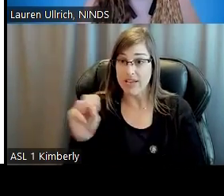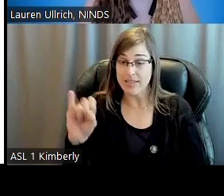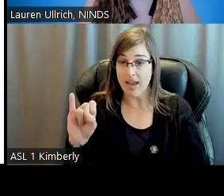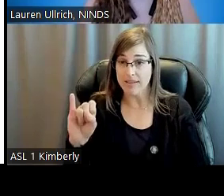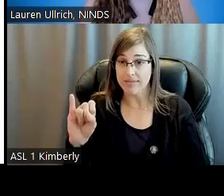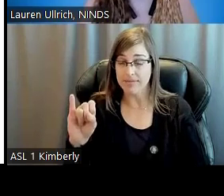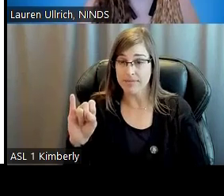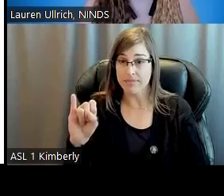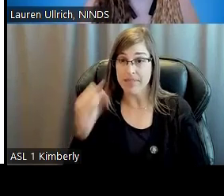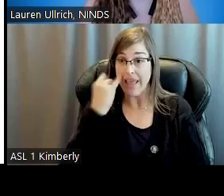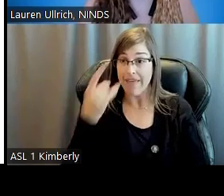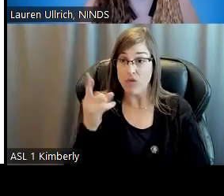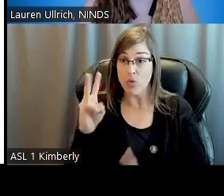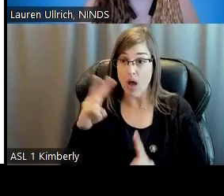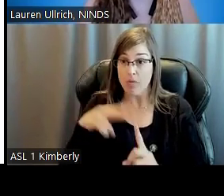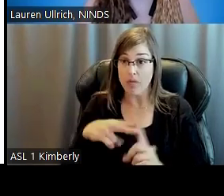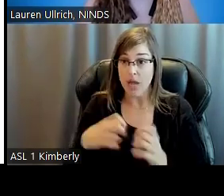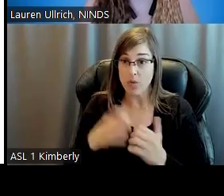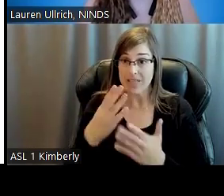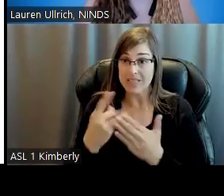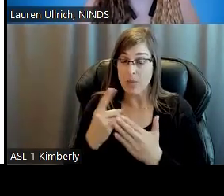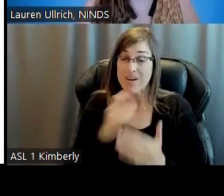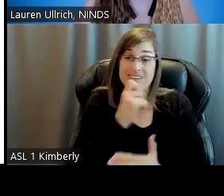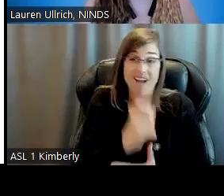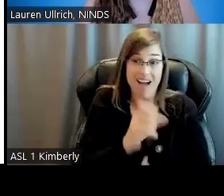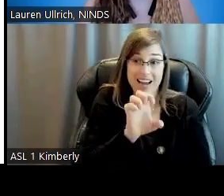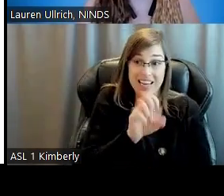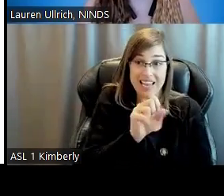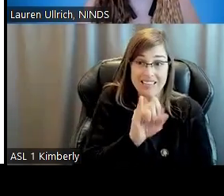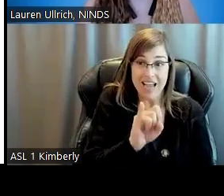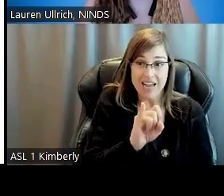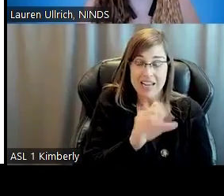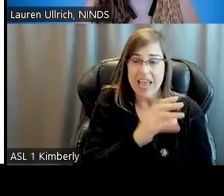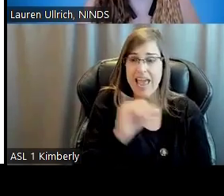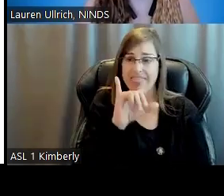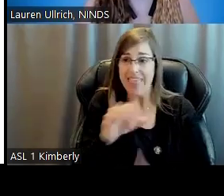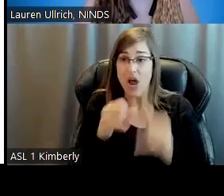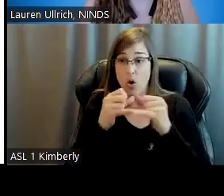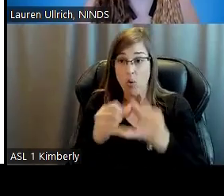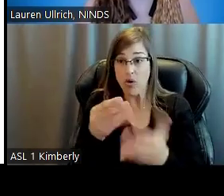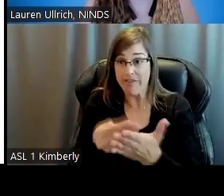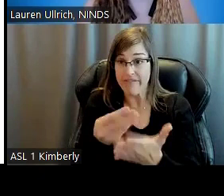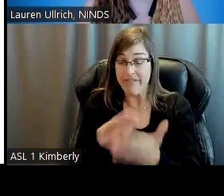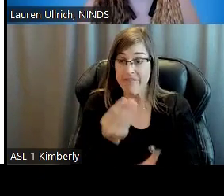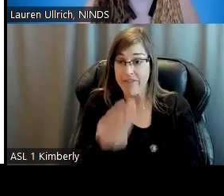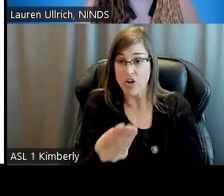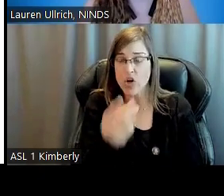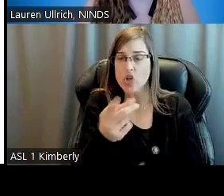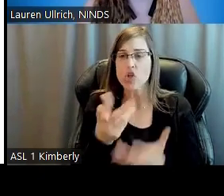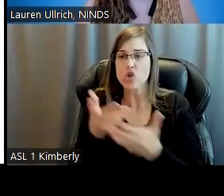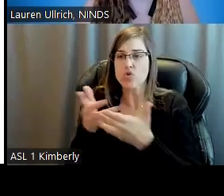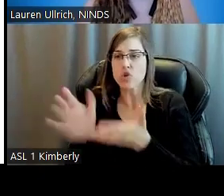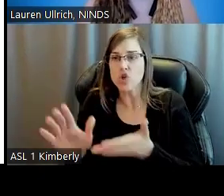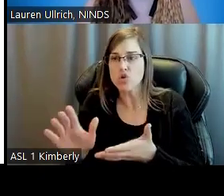if you apply with somebody who's not an early-stage investigator and that award is funded, you lose your ESI status.